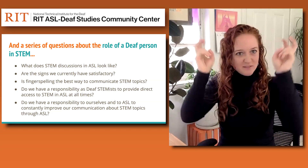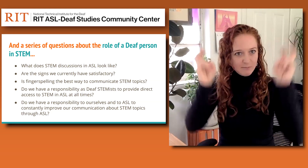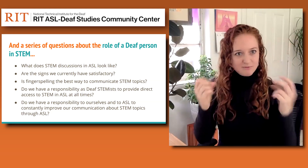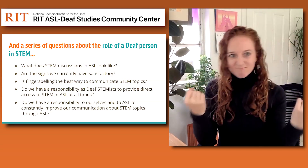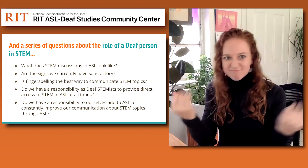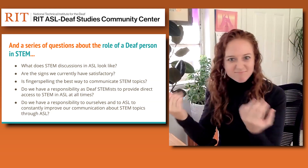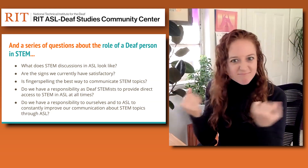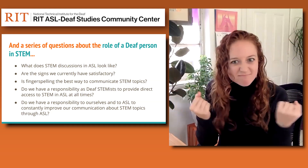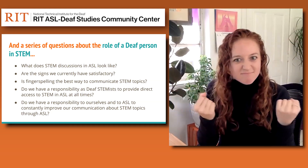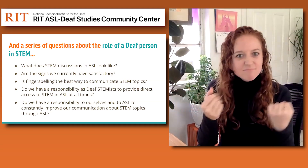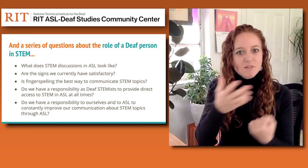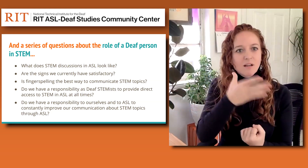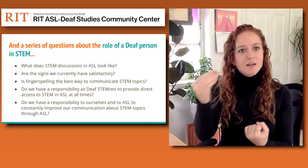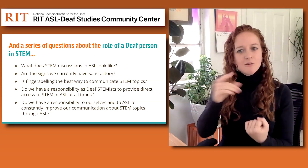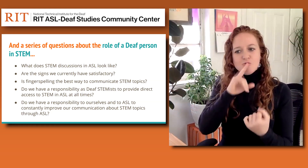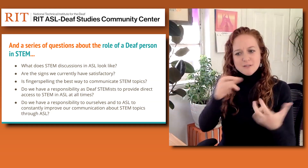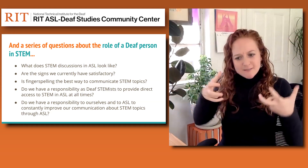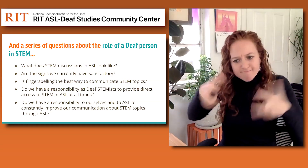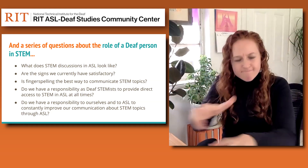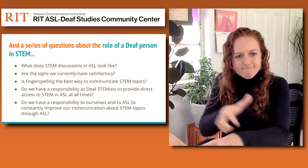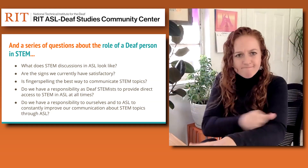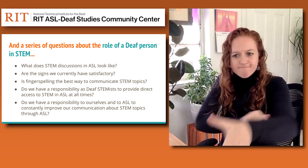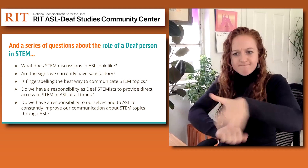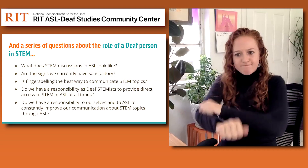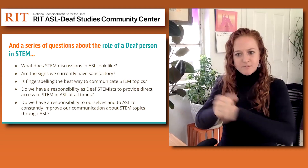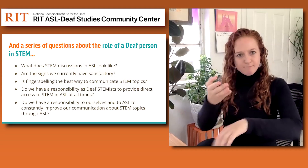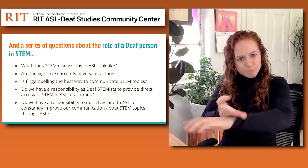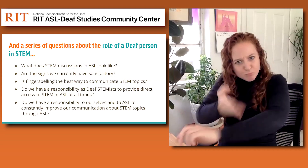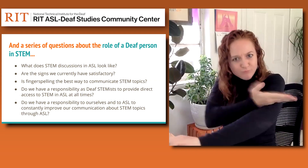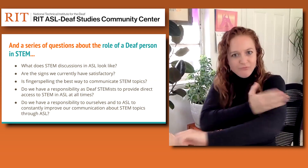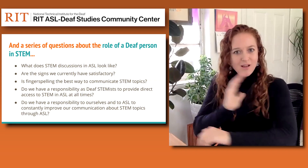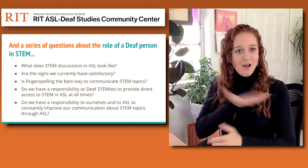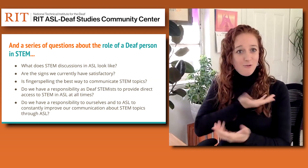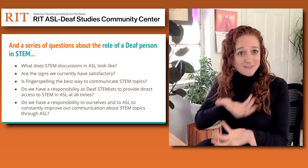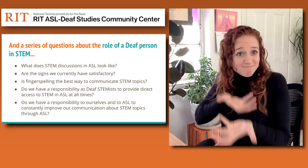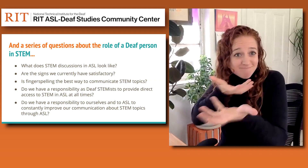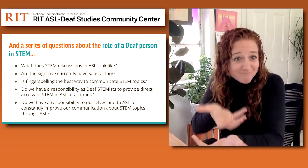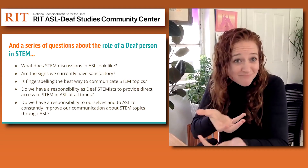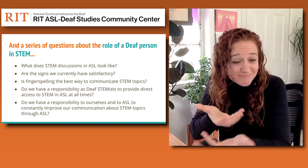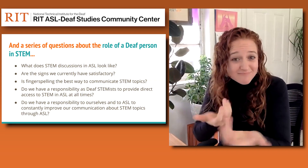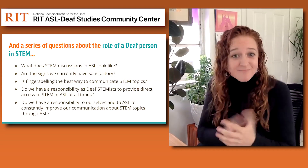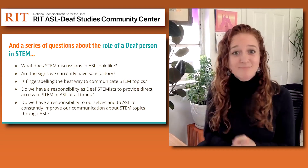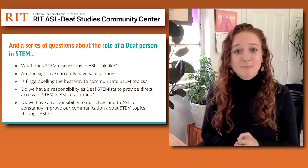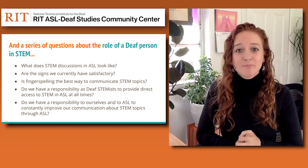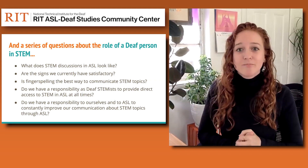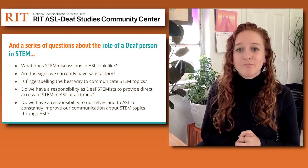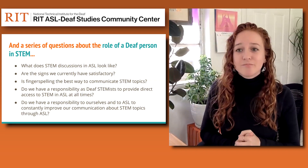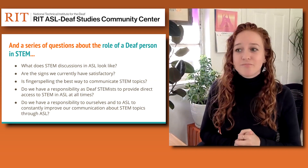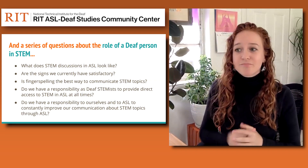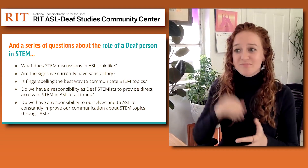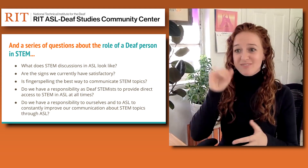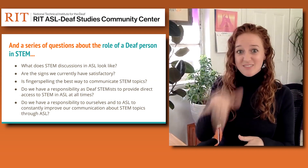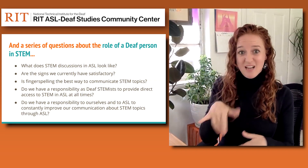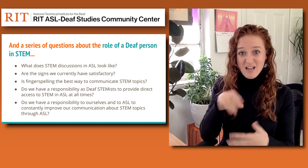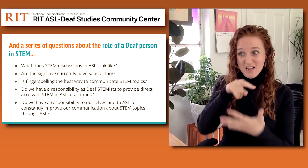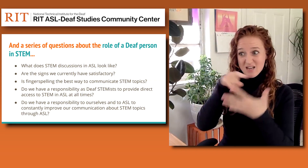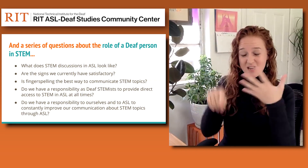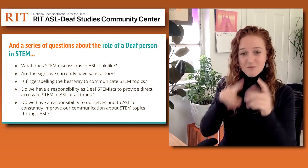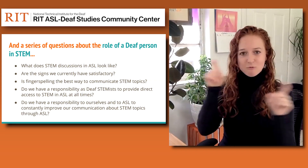about ASL topics through ASL? Should we really invest in that development